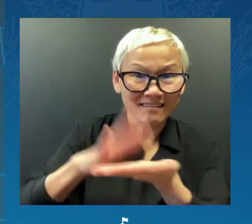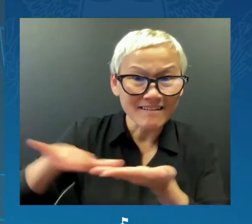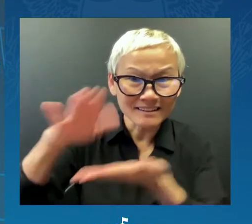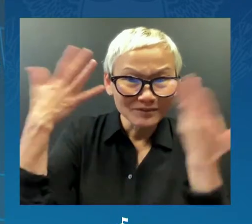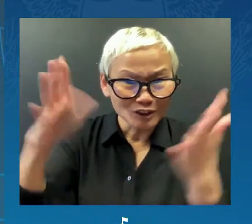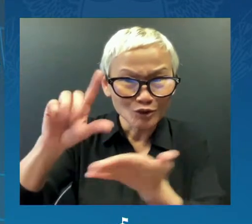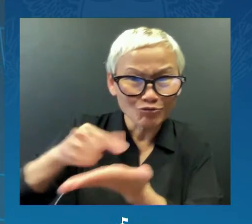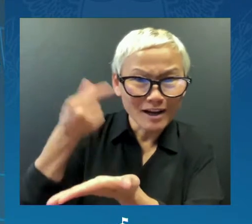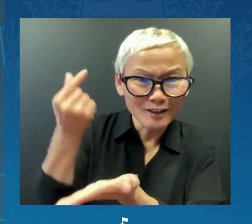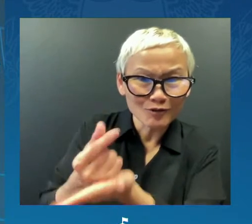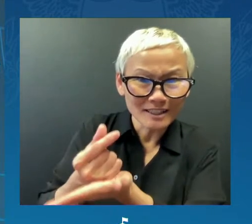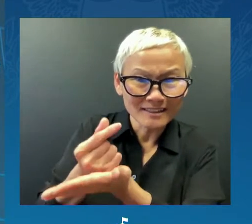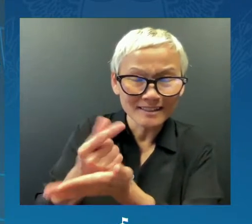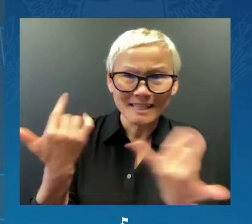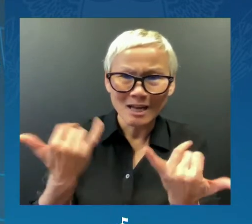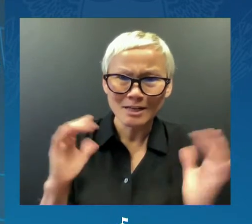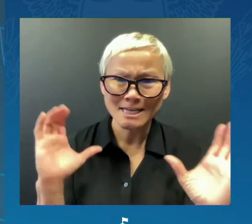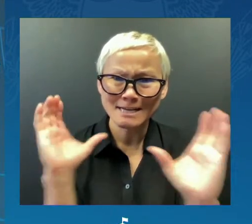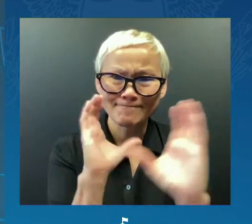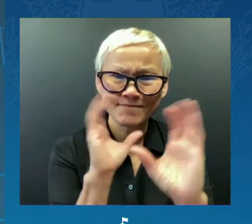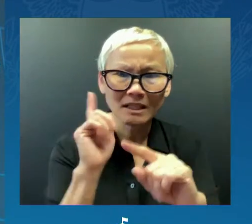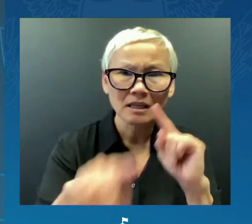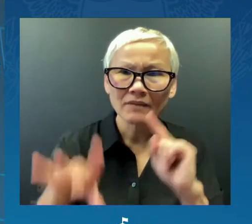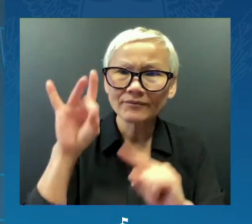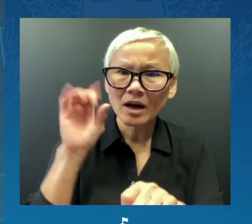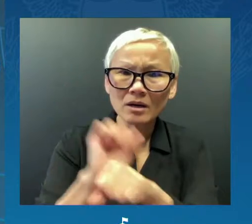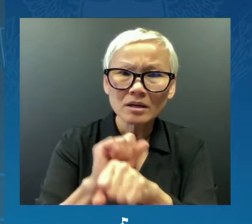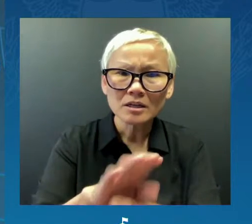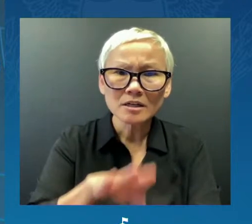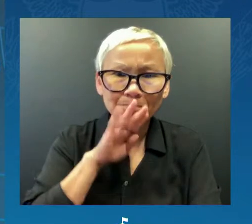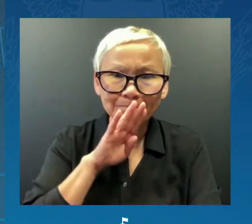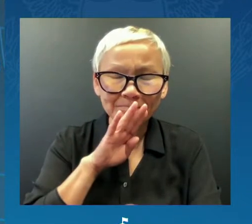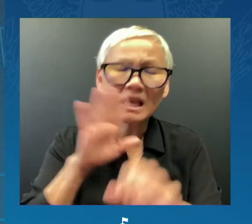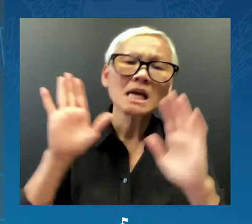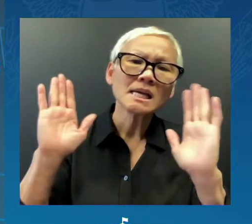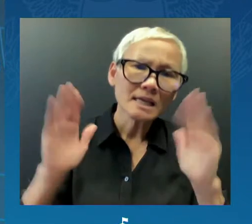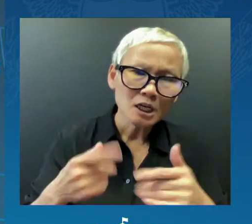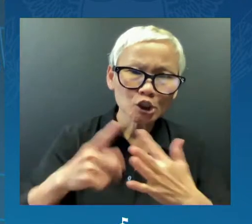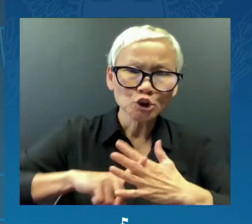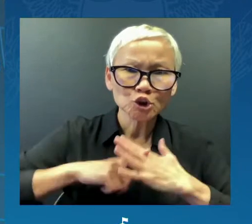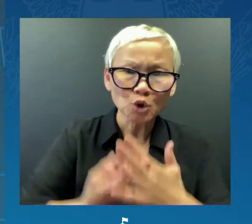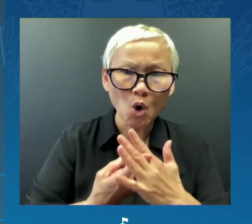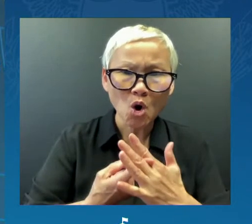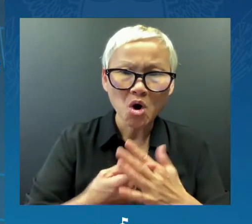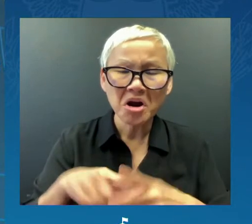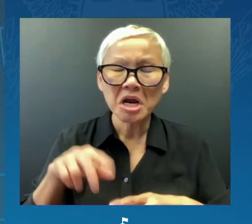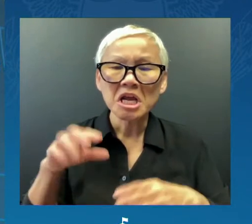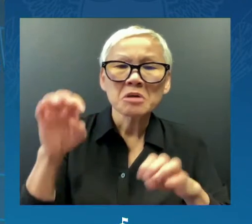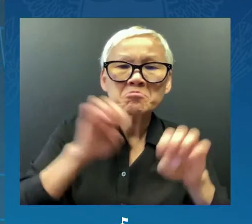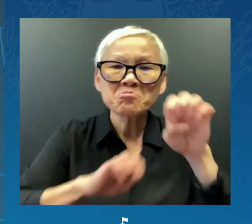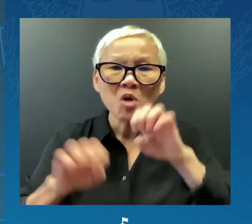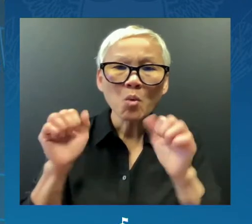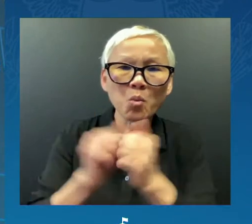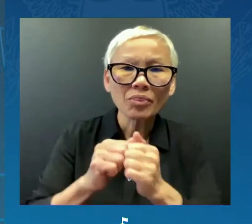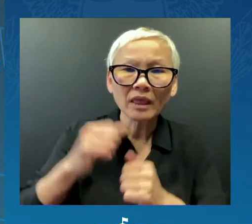and started to experiment with cosmetics in her kitchen. She ultimately created a line of natural hair